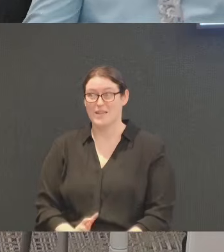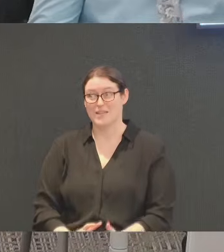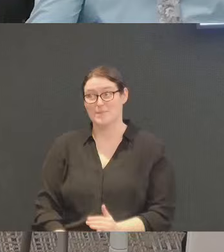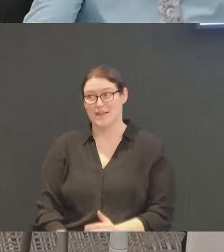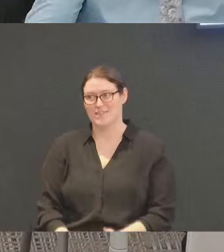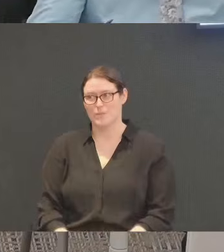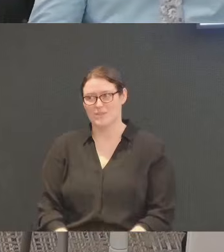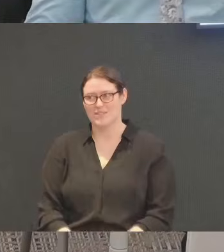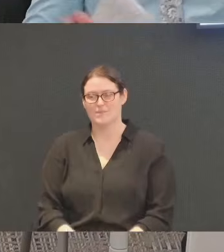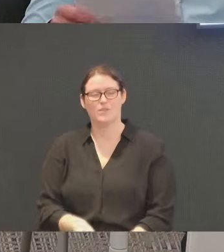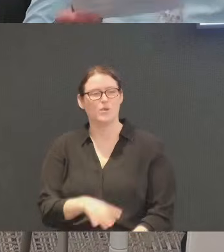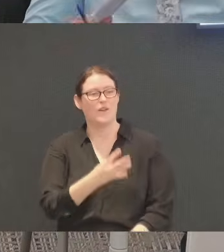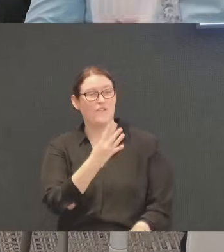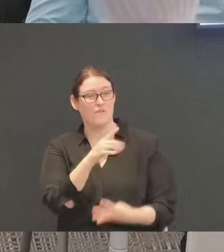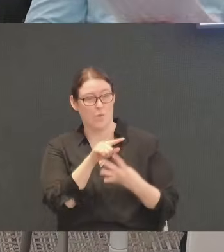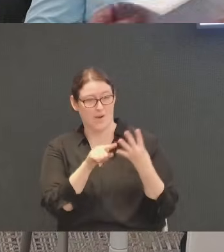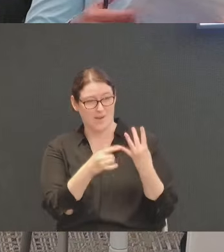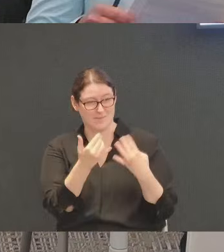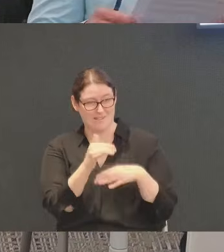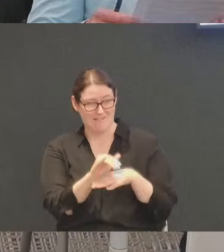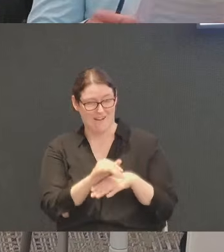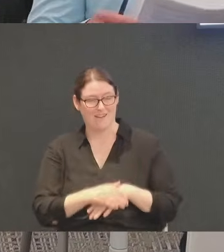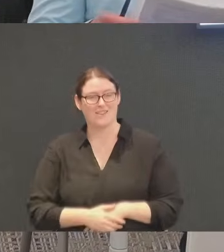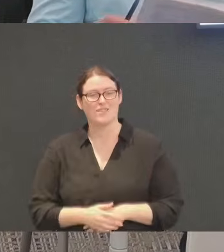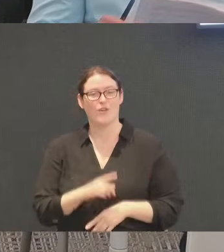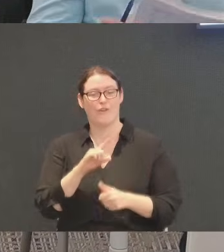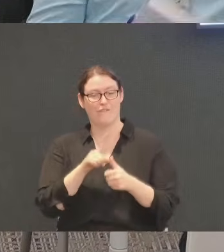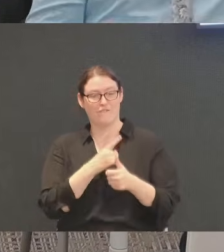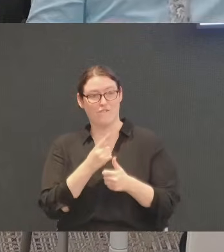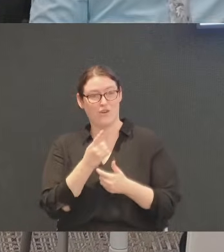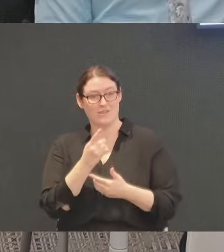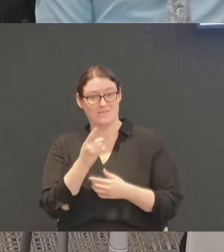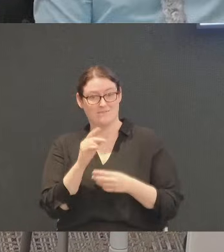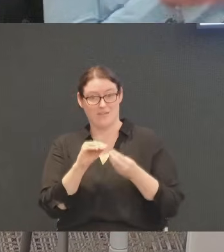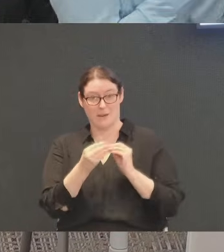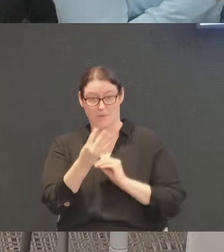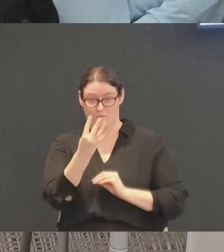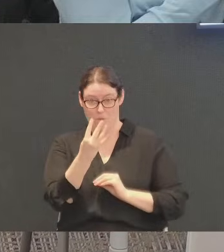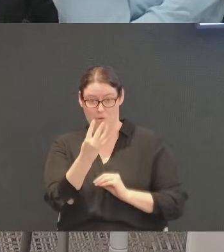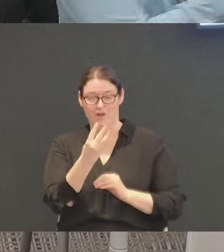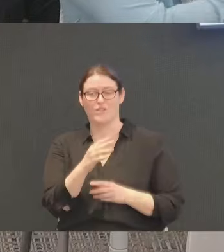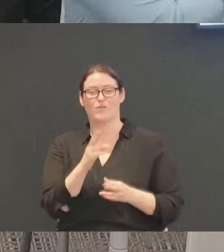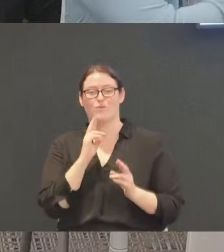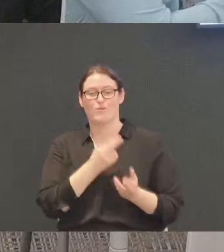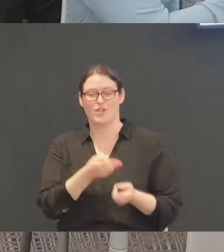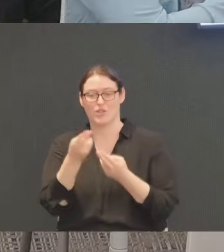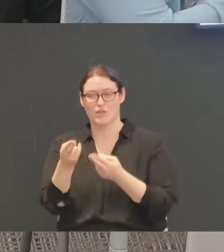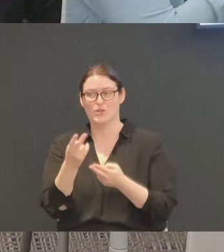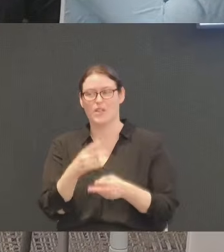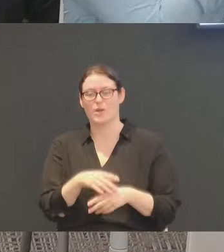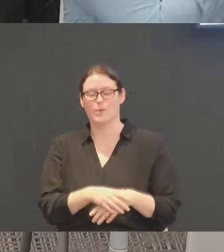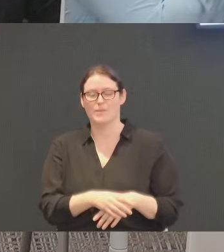four items tonight. Um, first item is item number four, resolution for a consultant agreement with